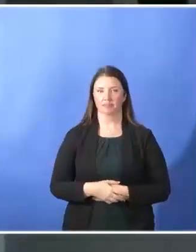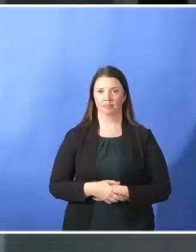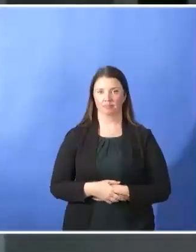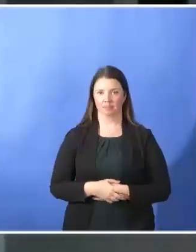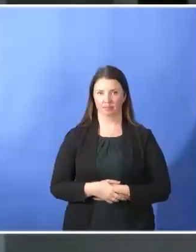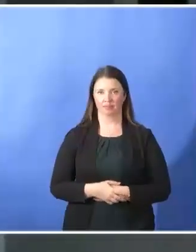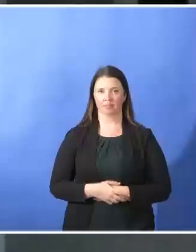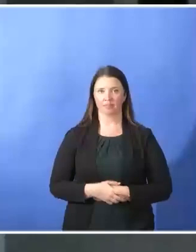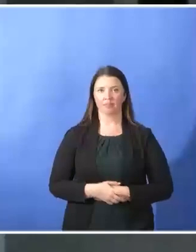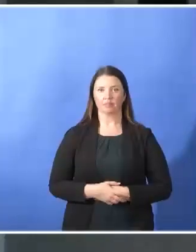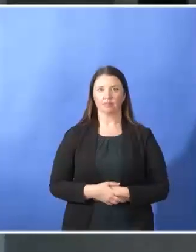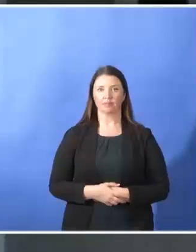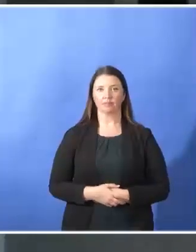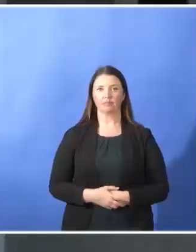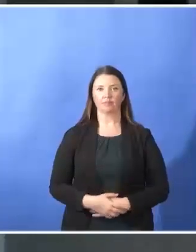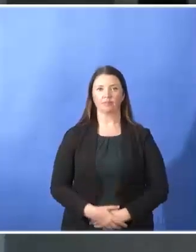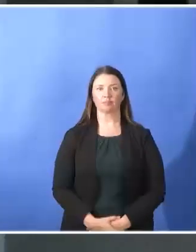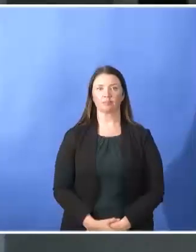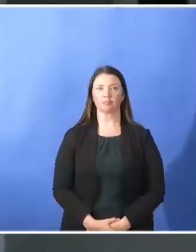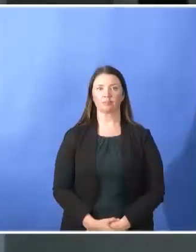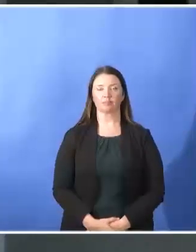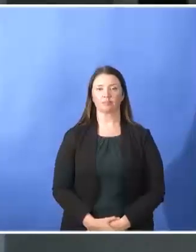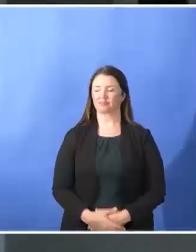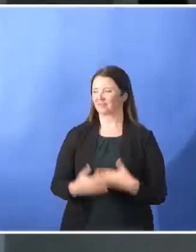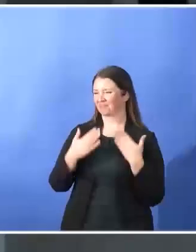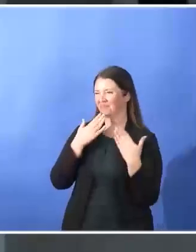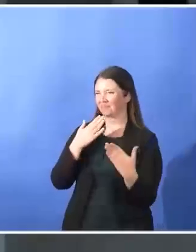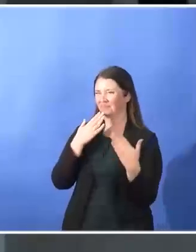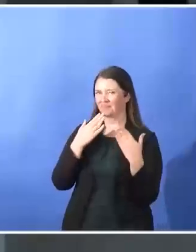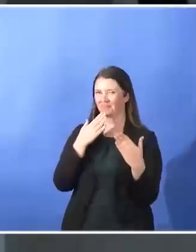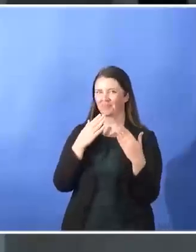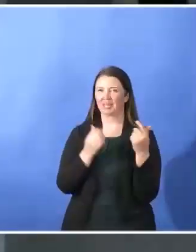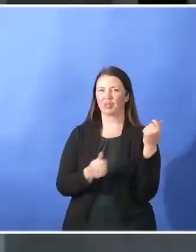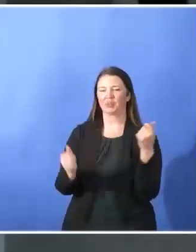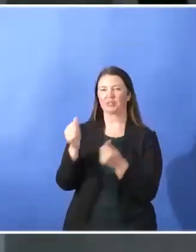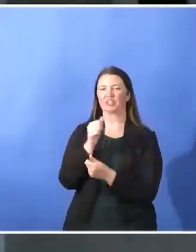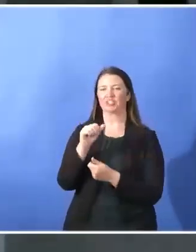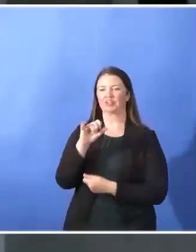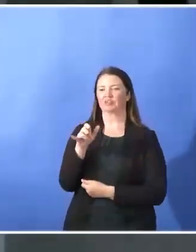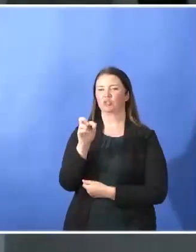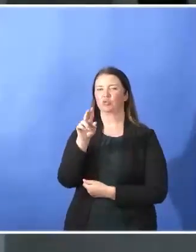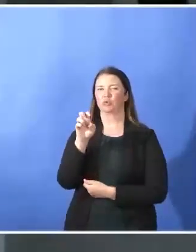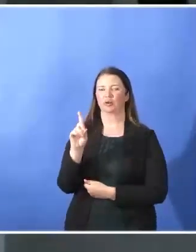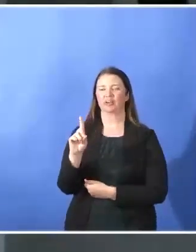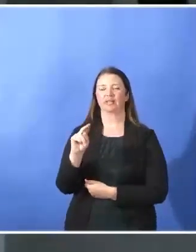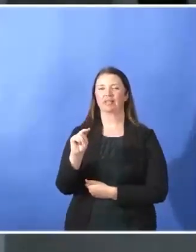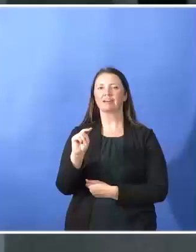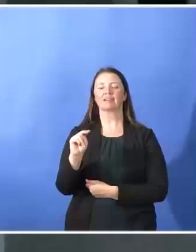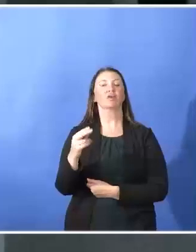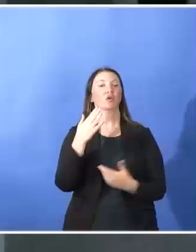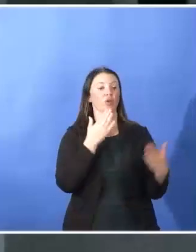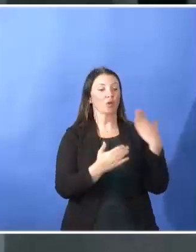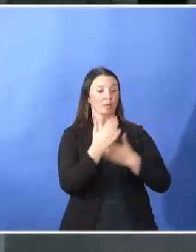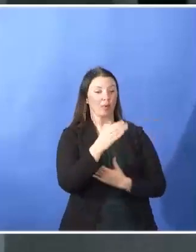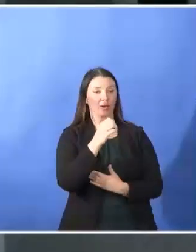COMMISSIONERS.